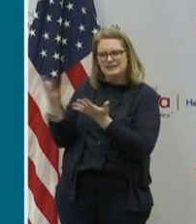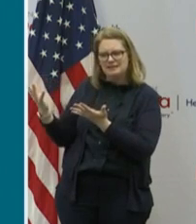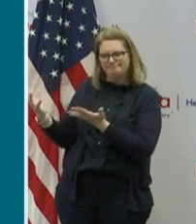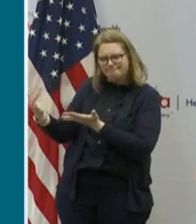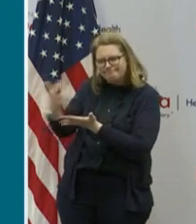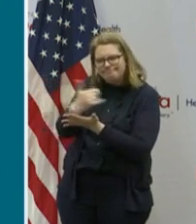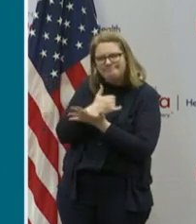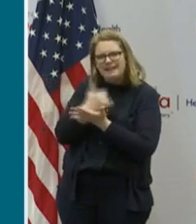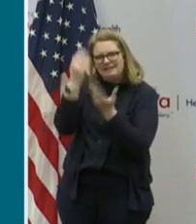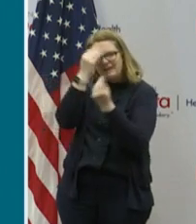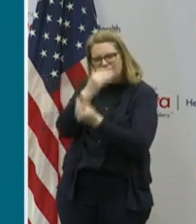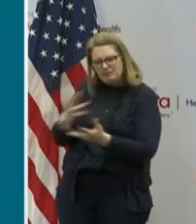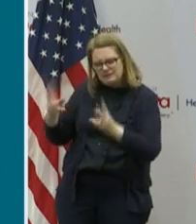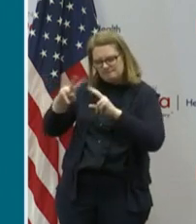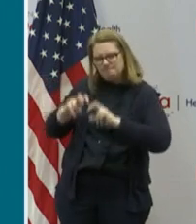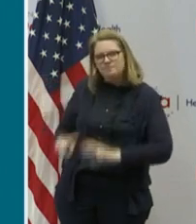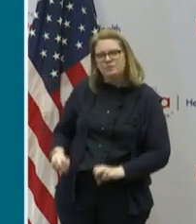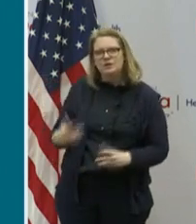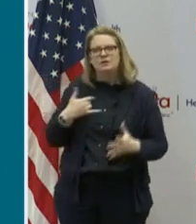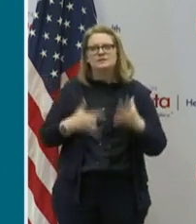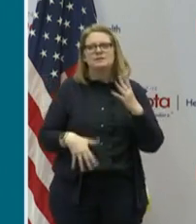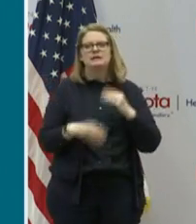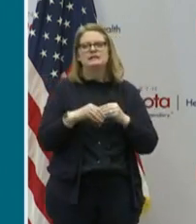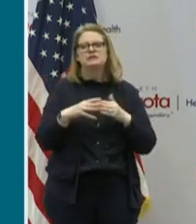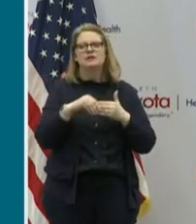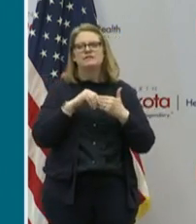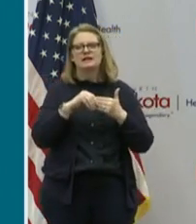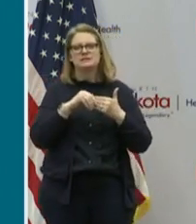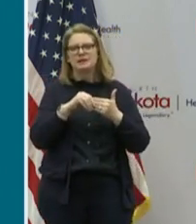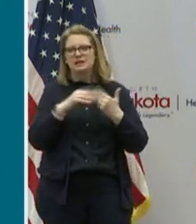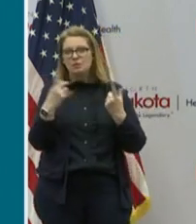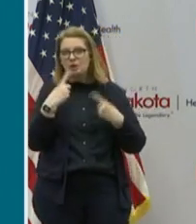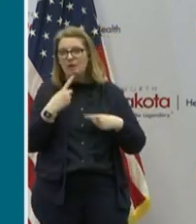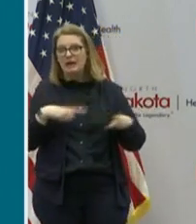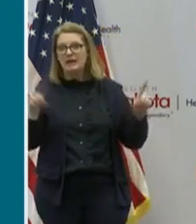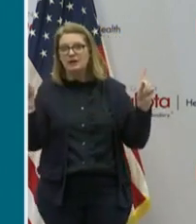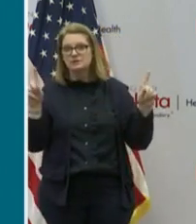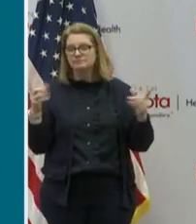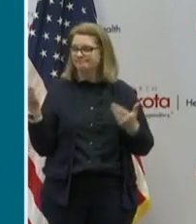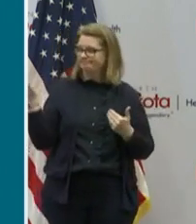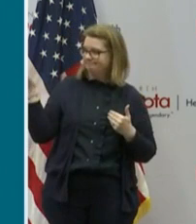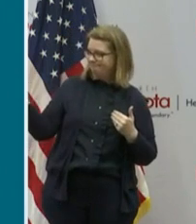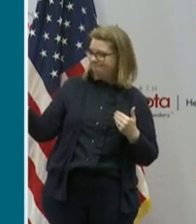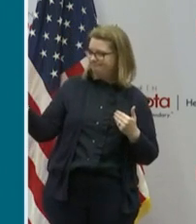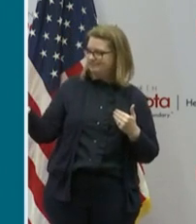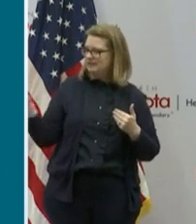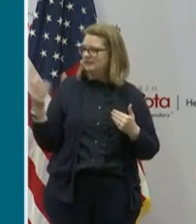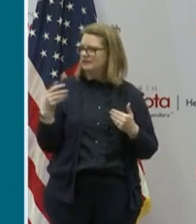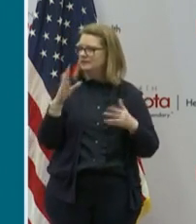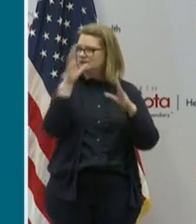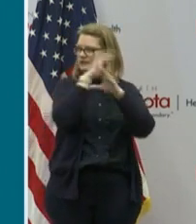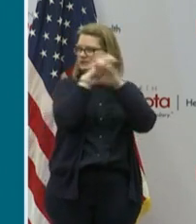INPUT FROM OTHER BOARDS, HER CALLS, HER LISTENING GROUPS, INCLUDING FAMILIES. AGAIN, WE HAVE SOME ADDITIONAL